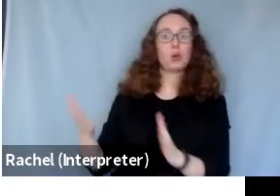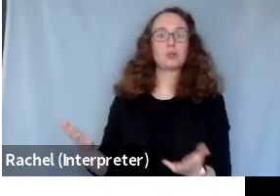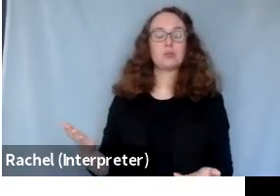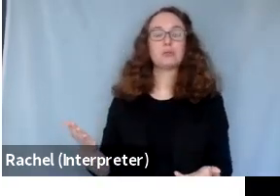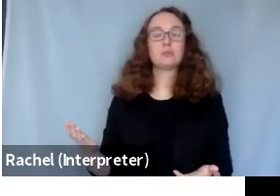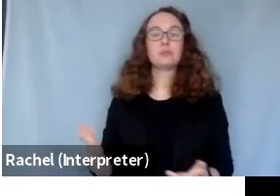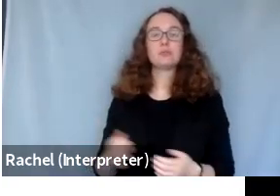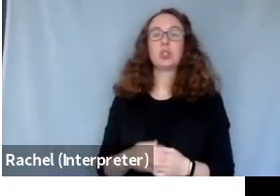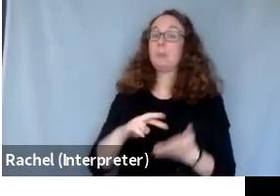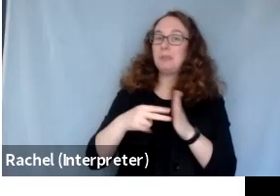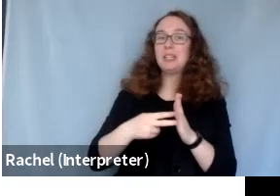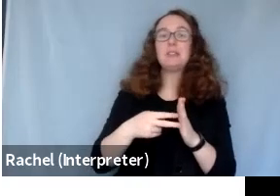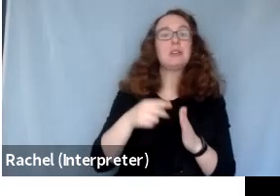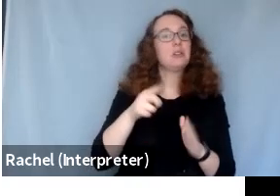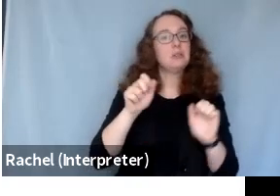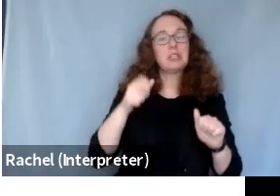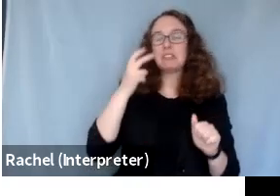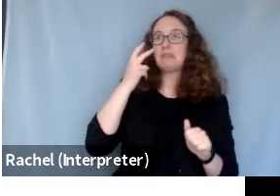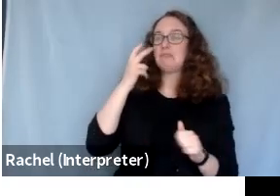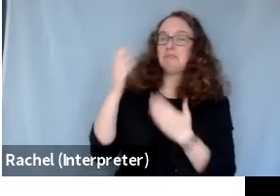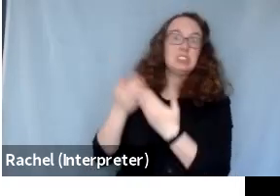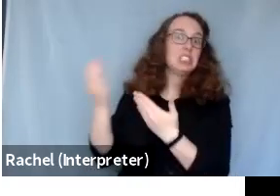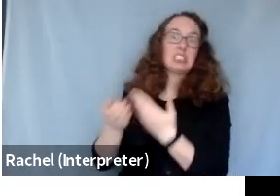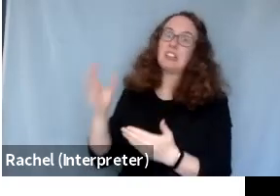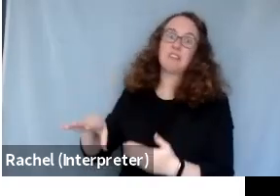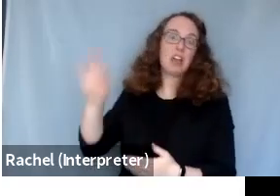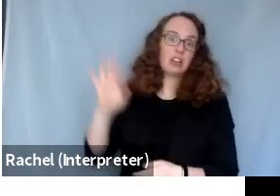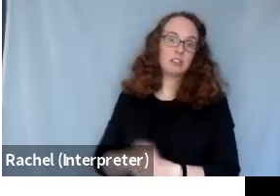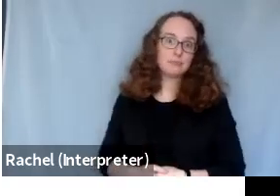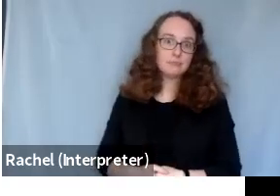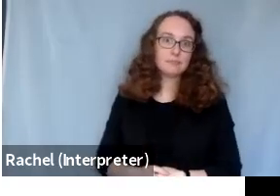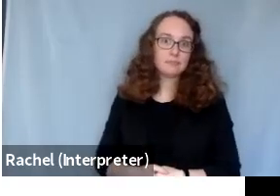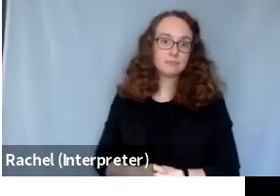our folks. Online, forementioned just really again